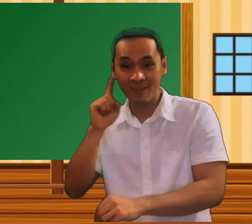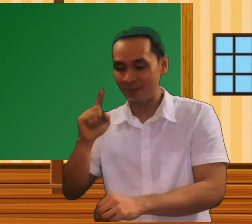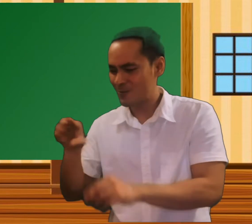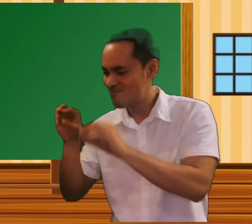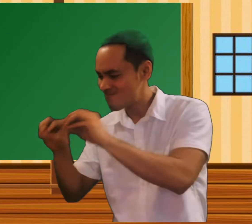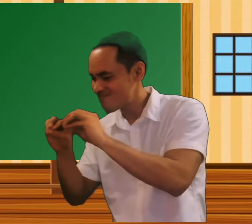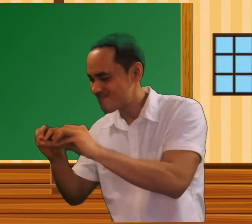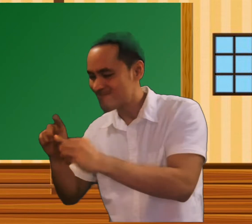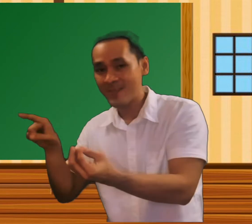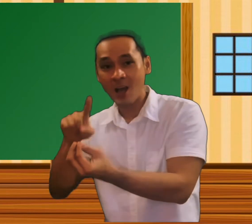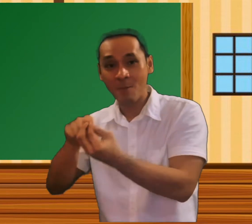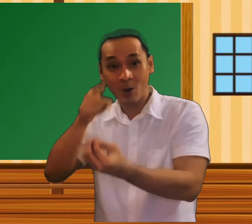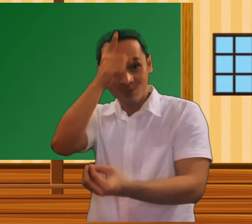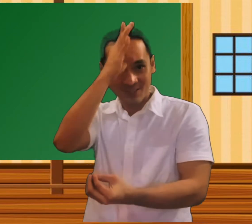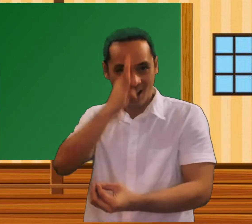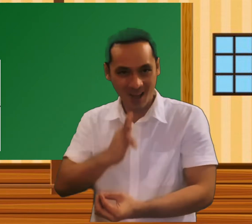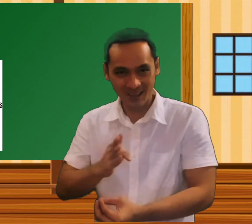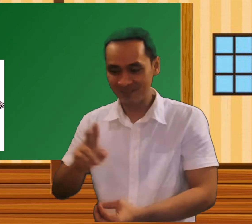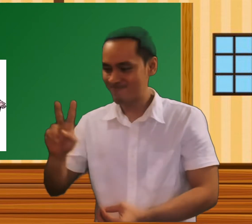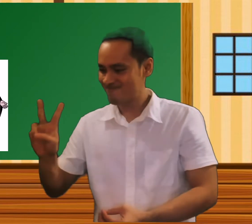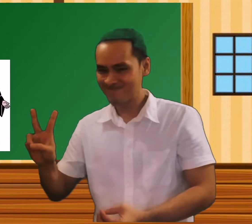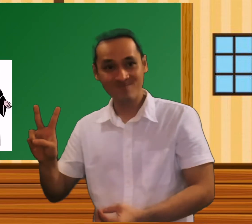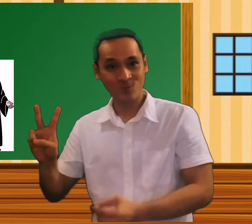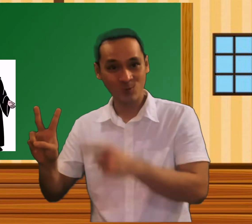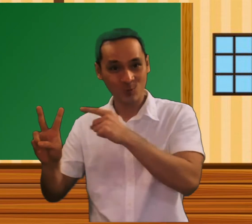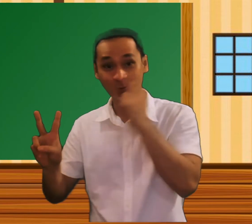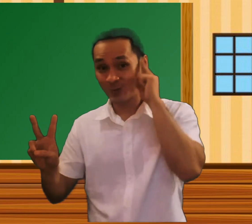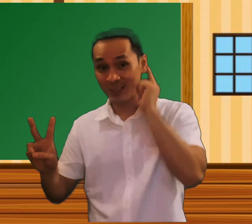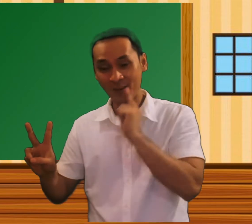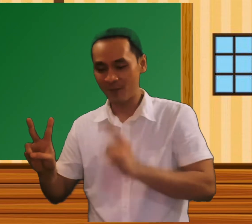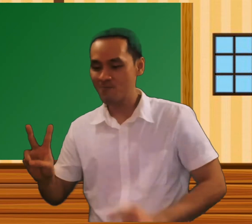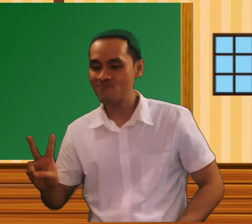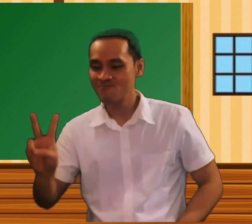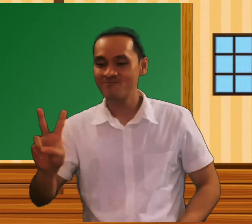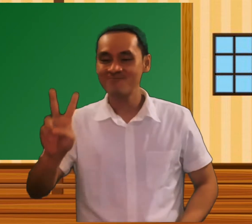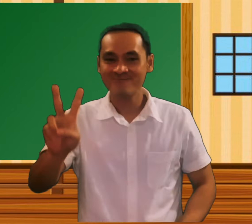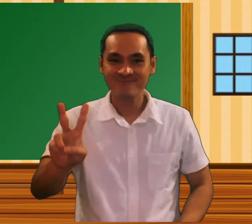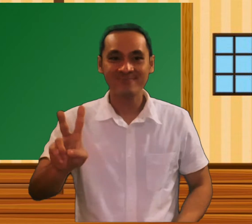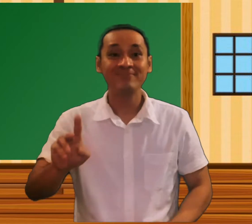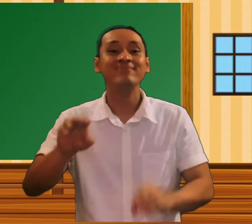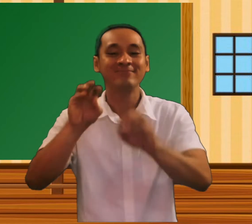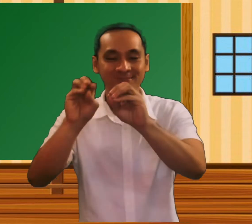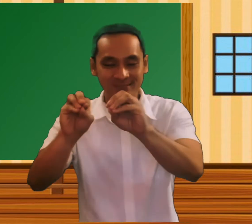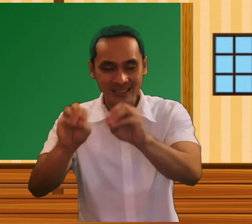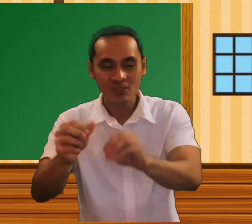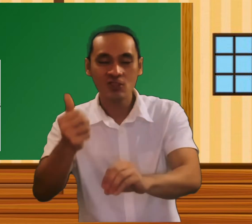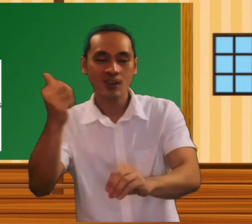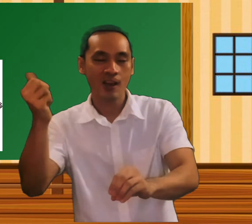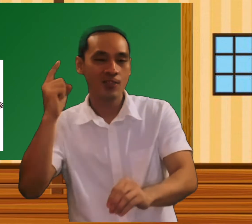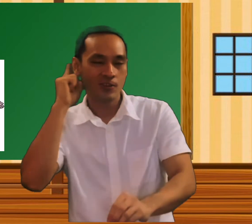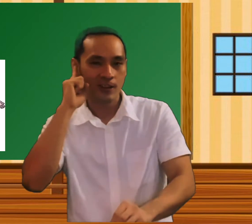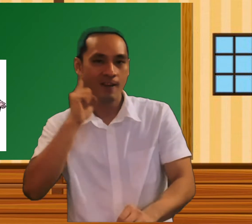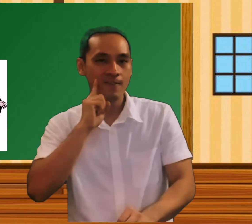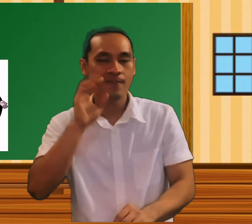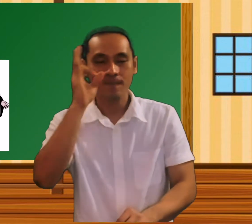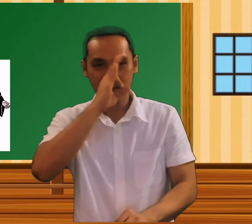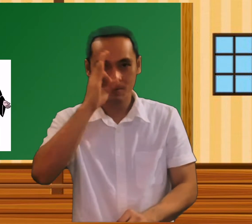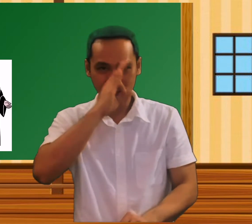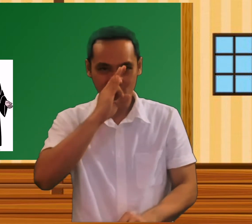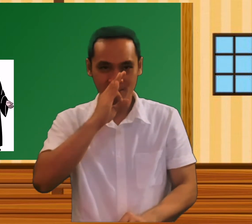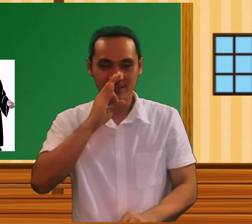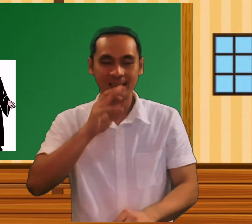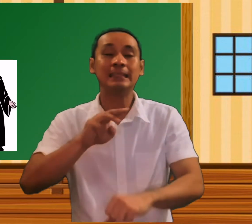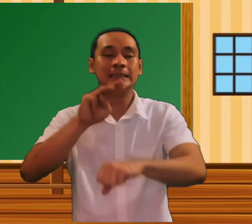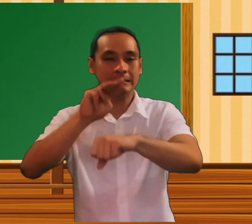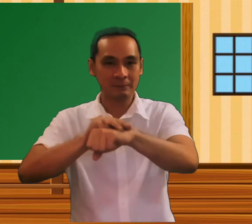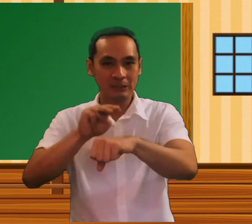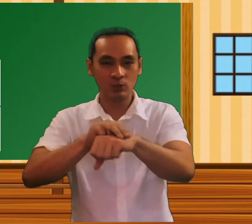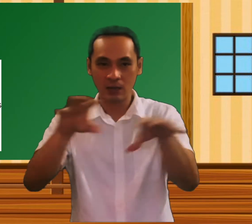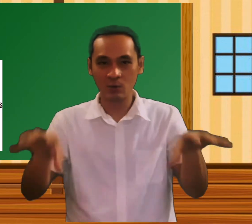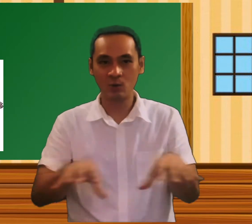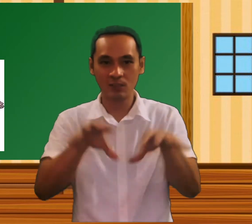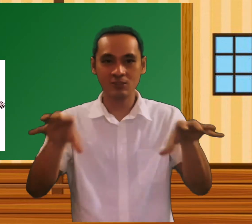about god these two would then go on to teach other deaf filipinos in their missionary works